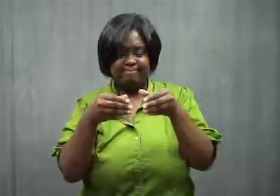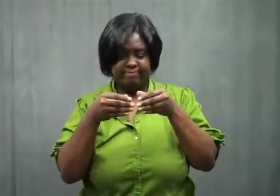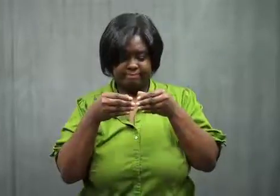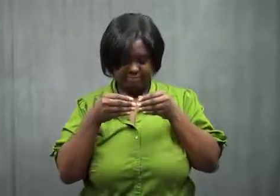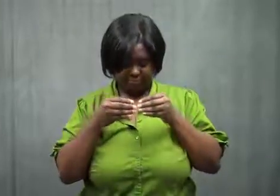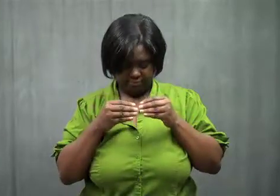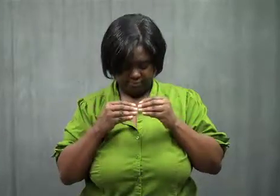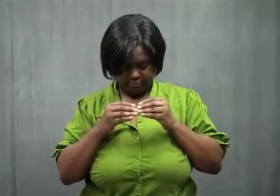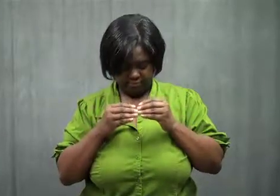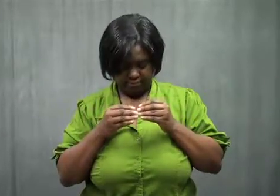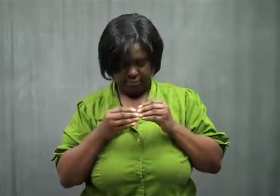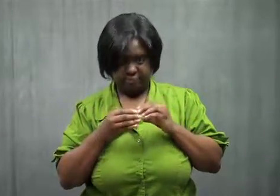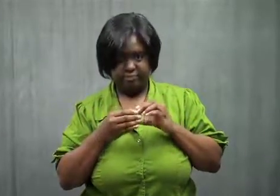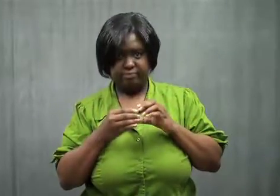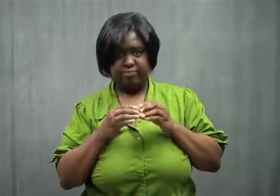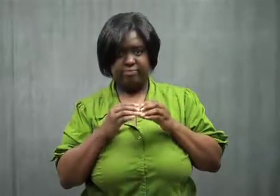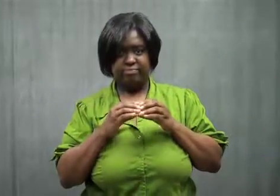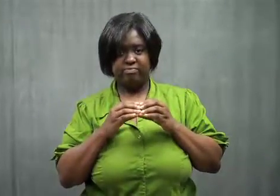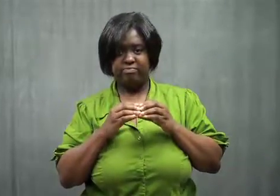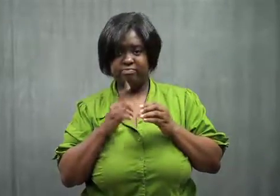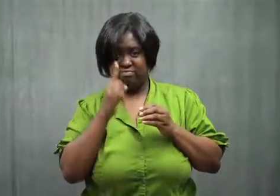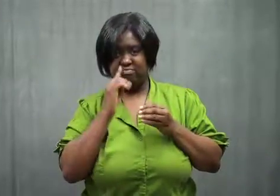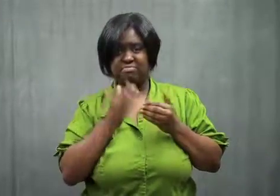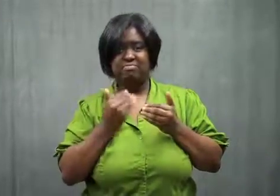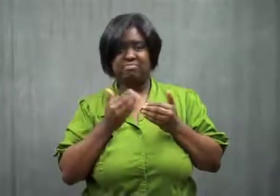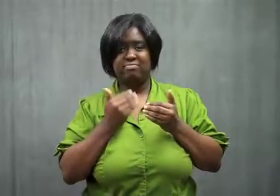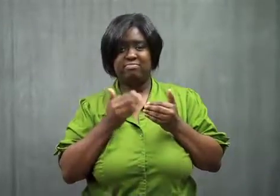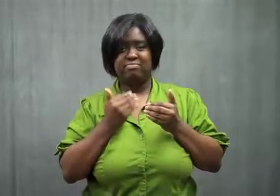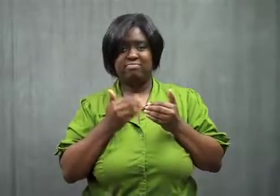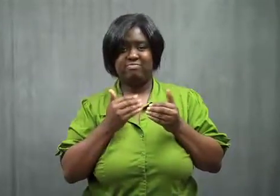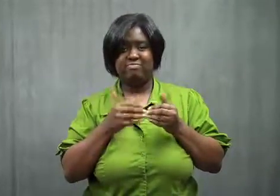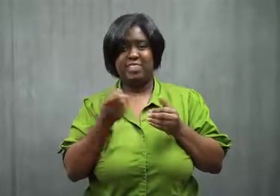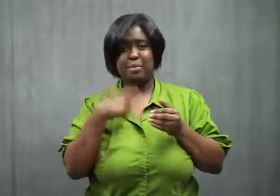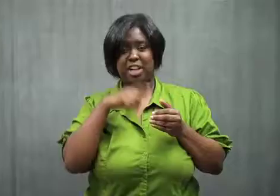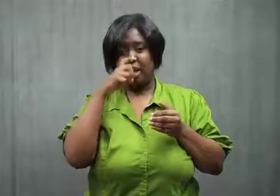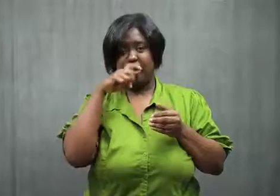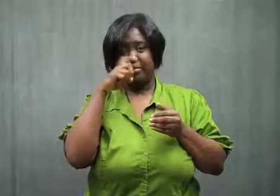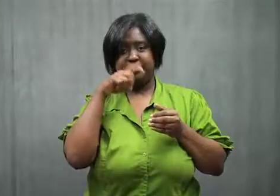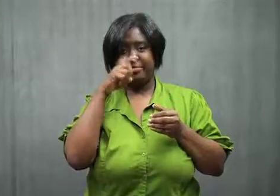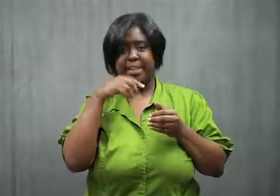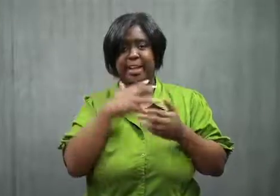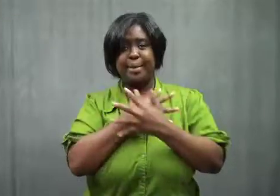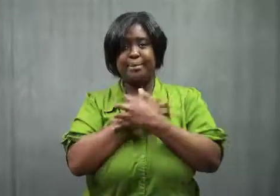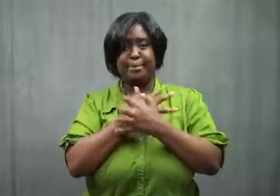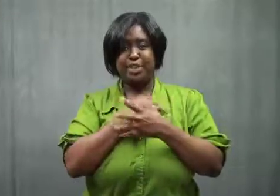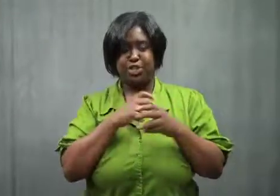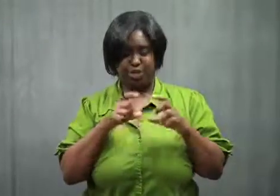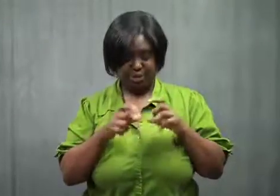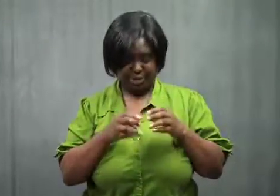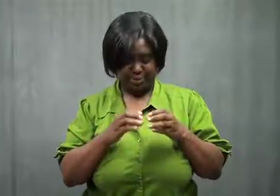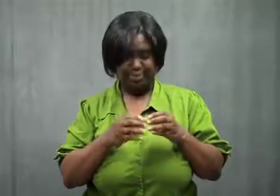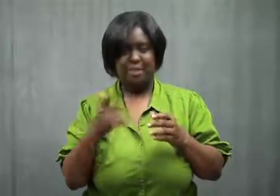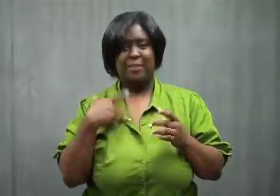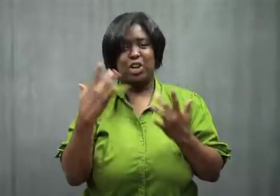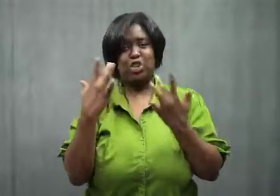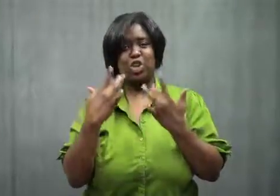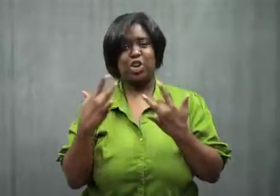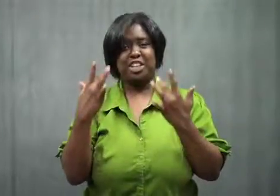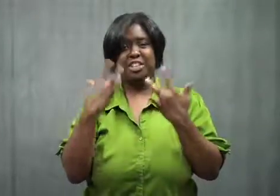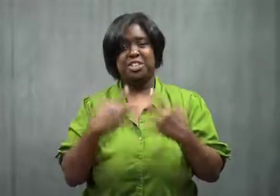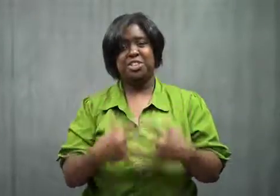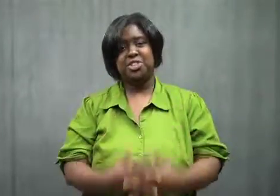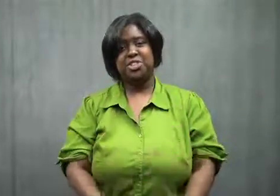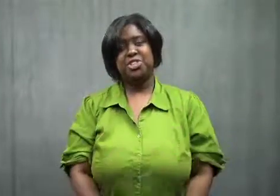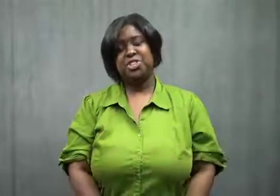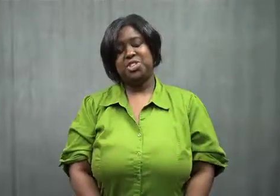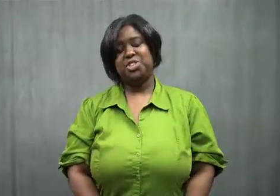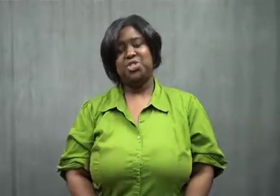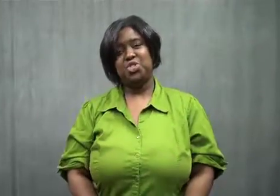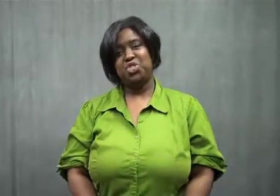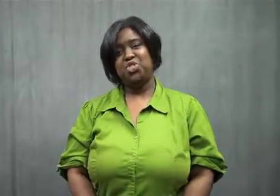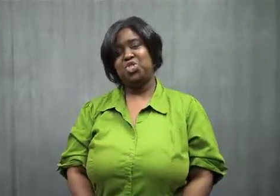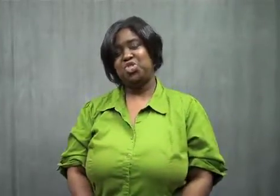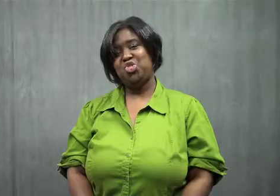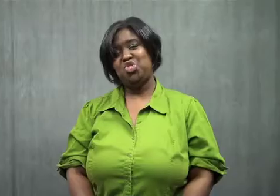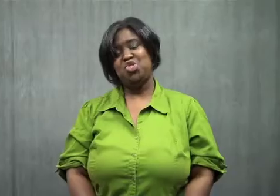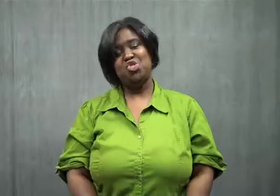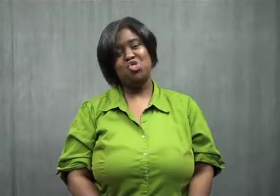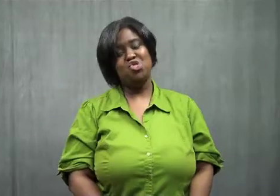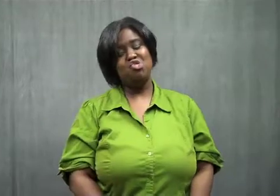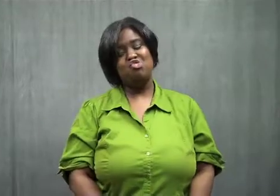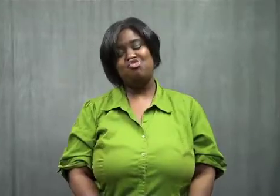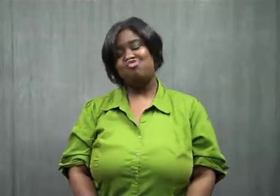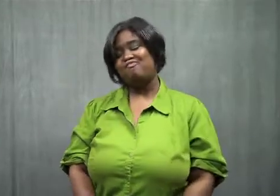Good grief. He gave me a little teddy bear. I guess he felt sorry for me.